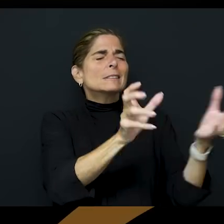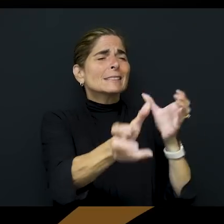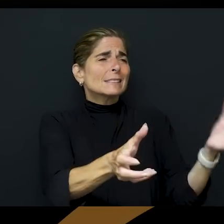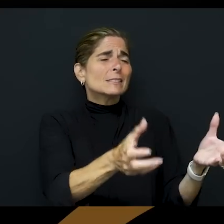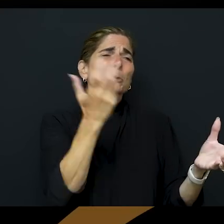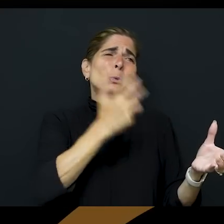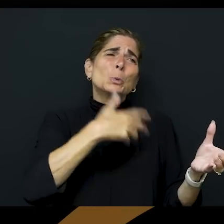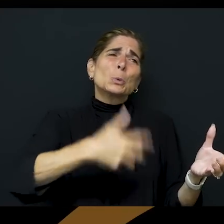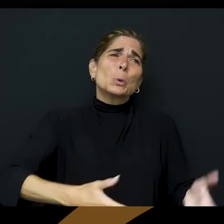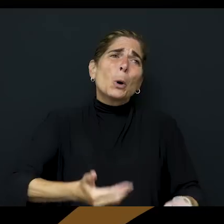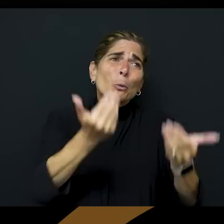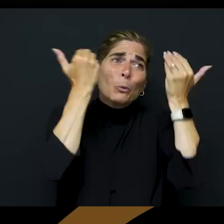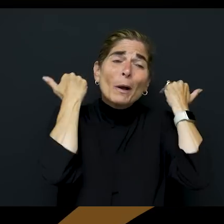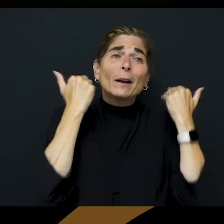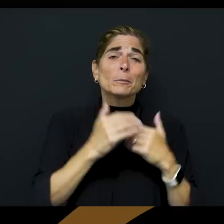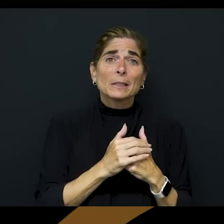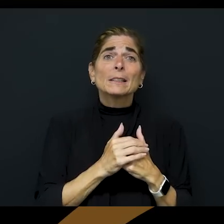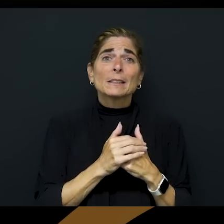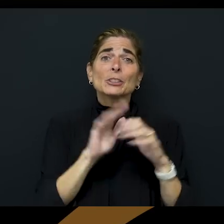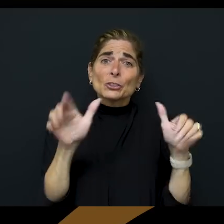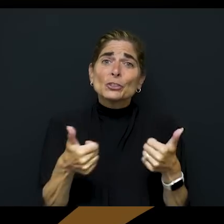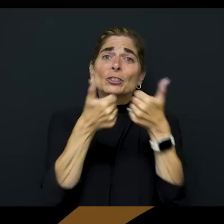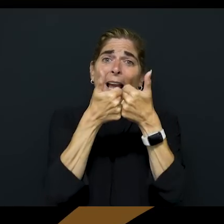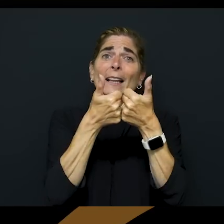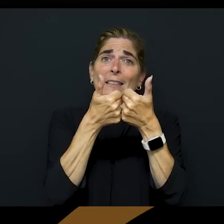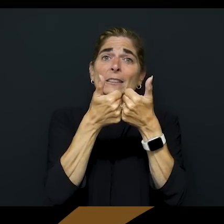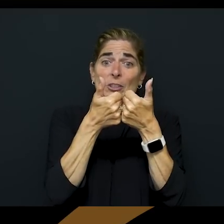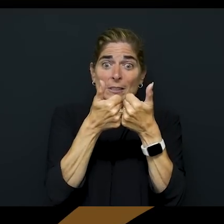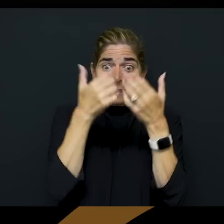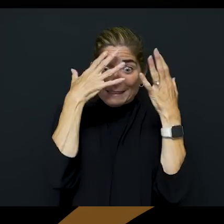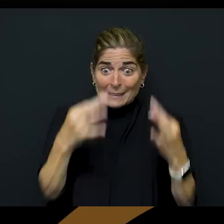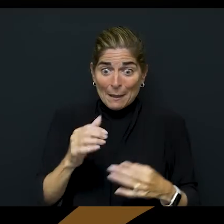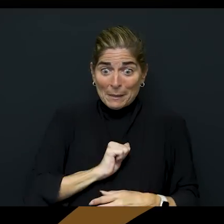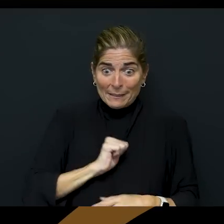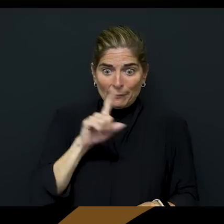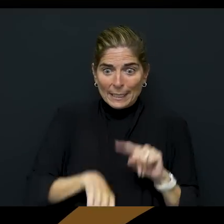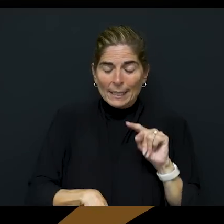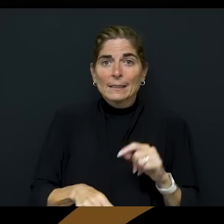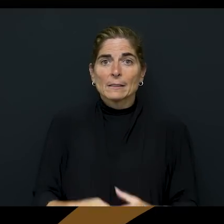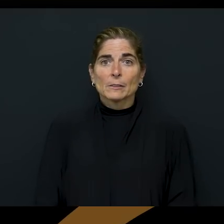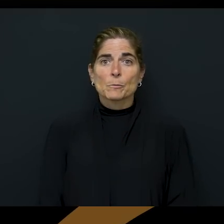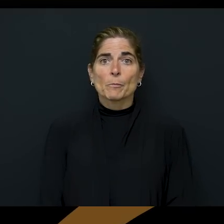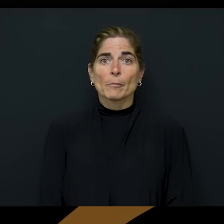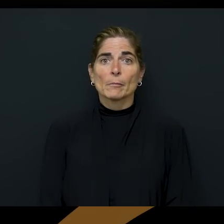It's very overwhelming. It's very difficult to make an informed decision. Seeing four tags, 36 inches away.